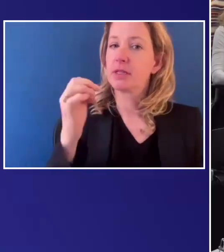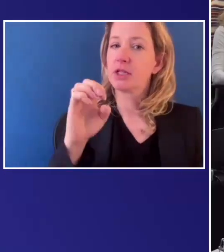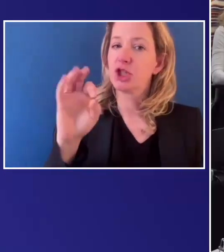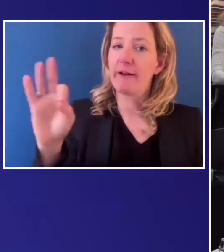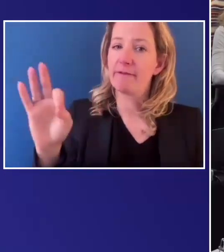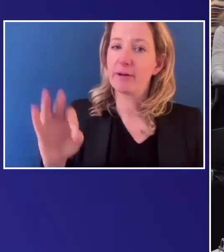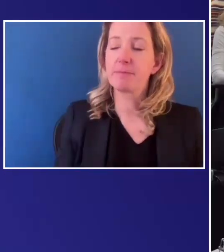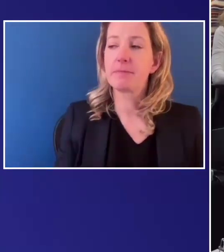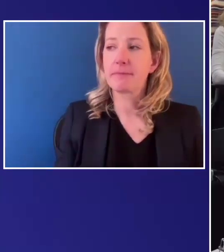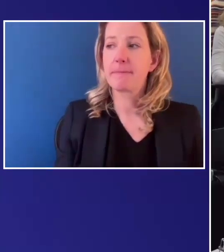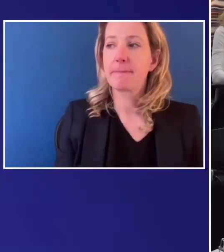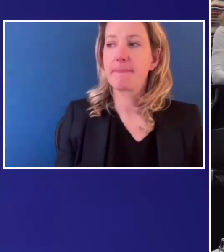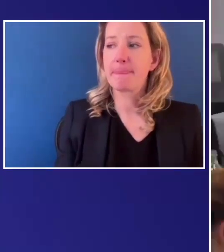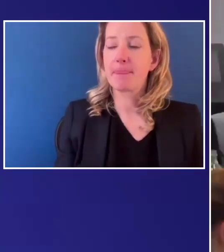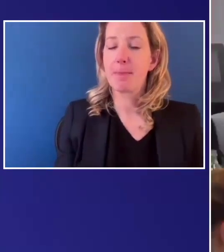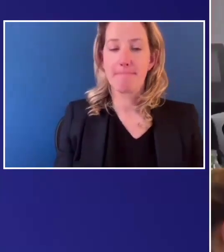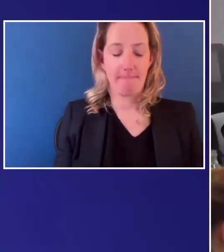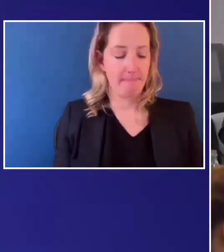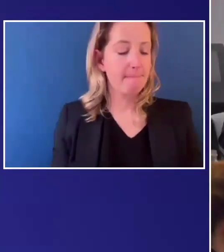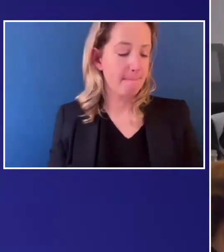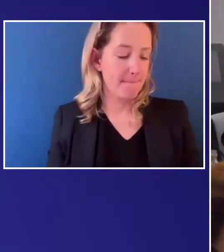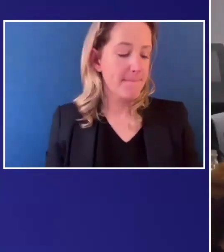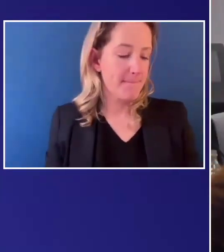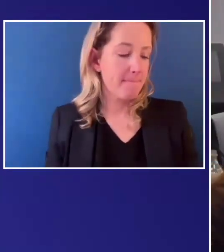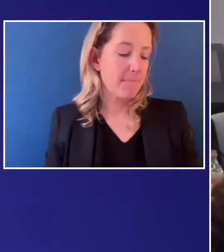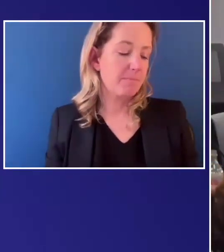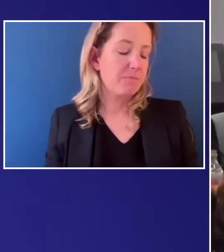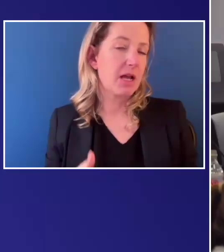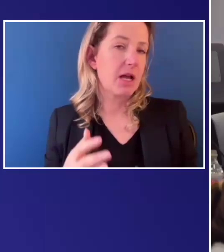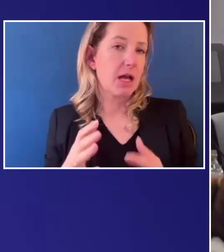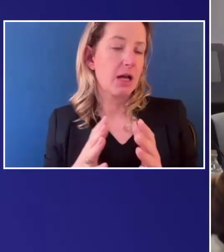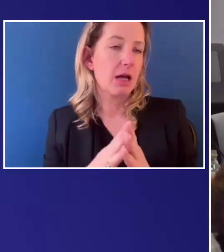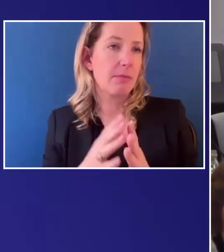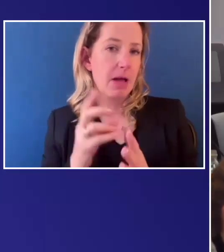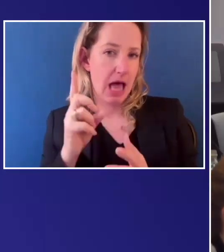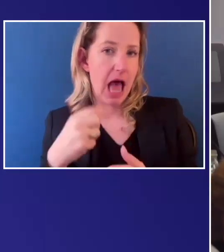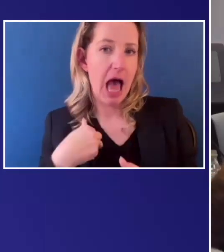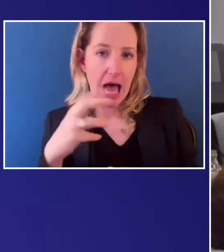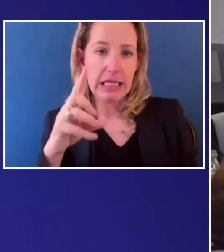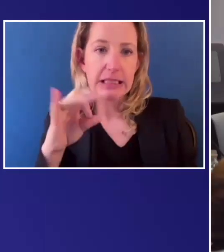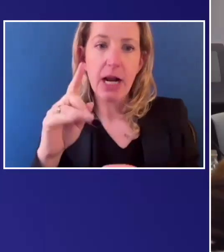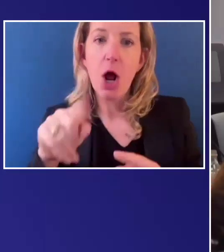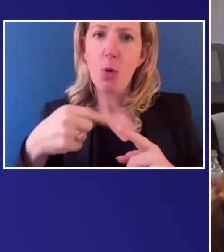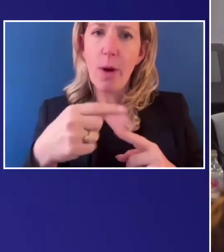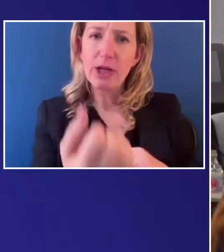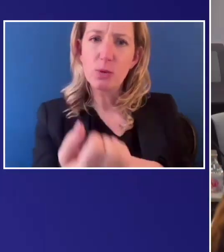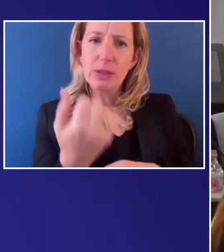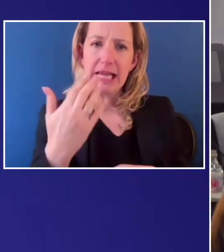Yeah, I did -- when you sent your comments earlier over the weekend, I did have a